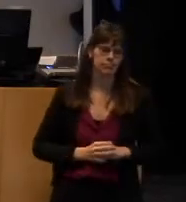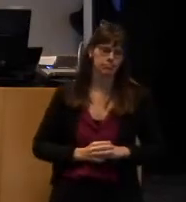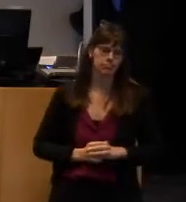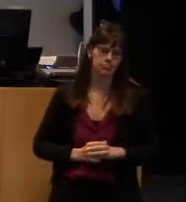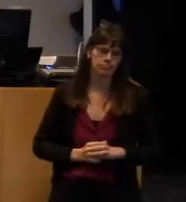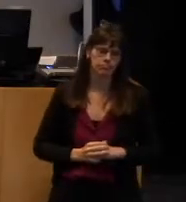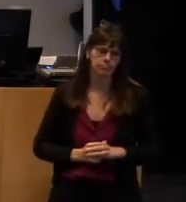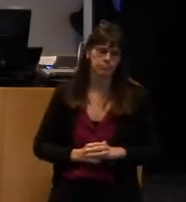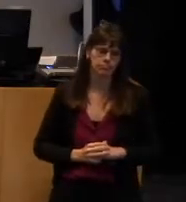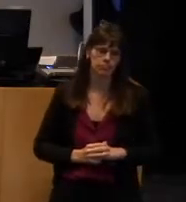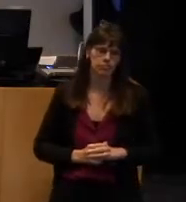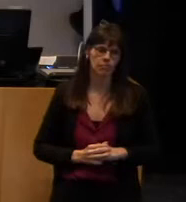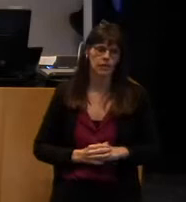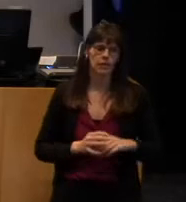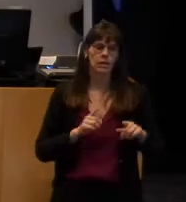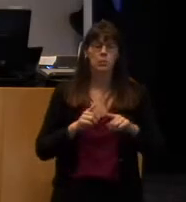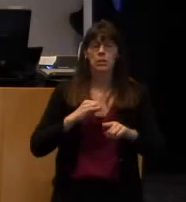So this study has three main aims really,